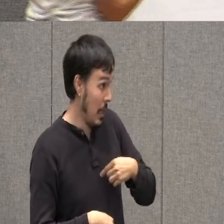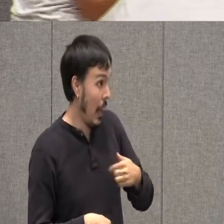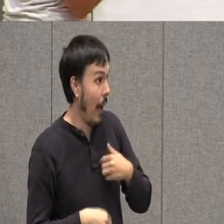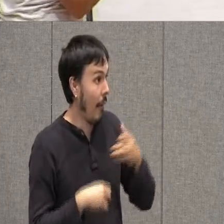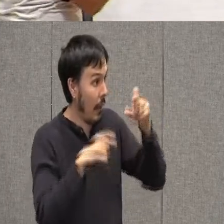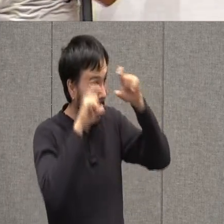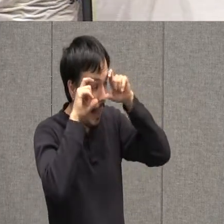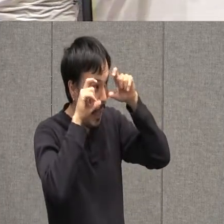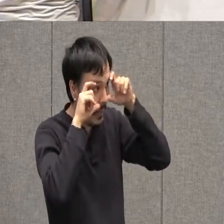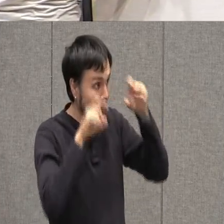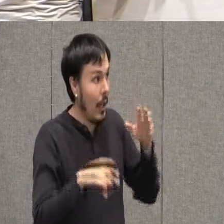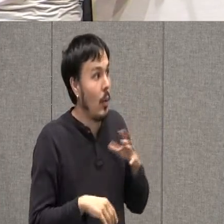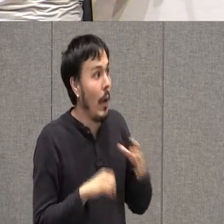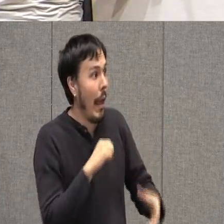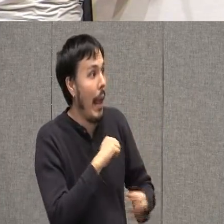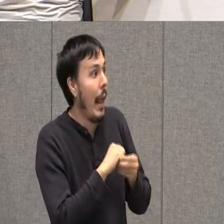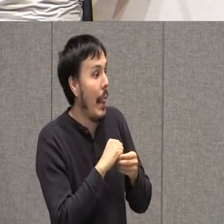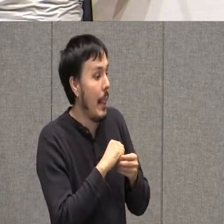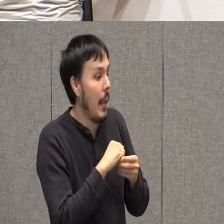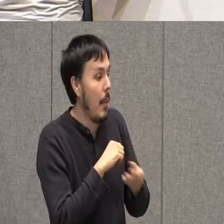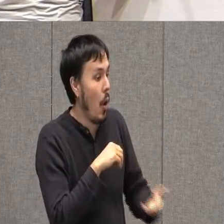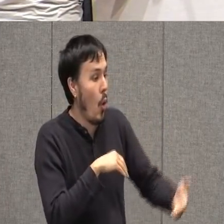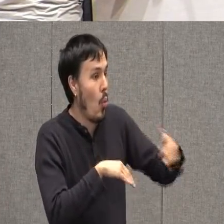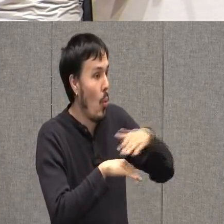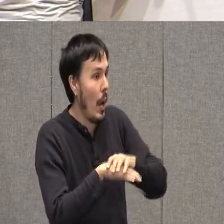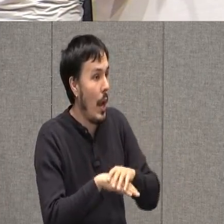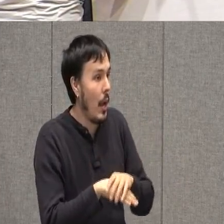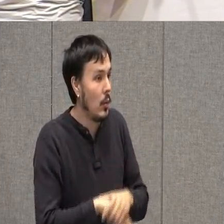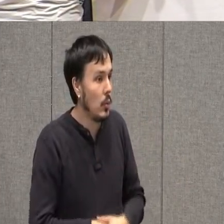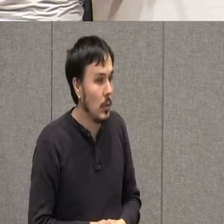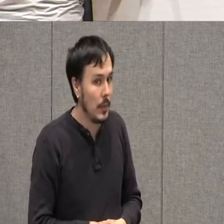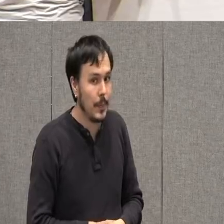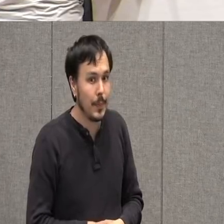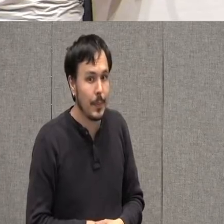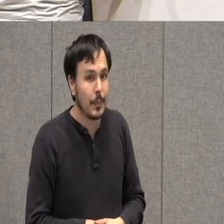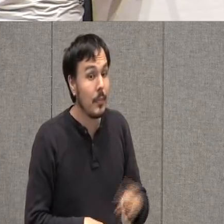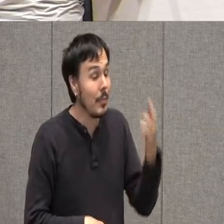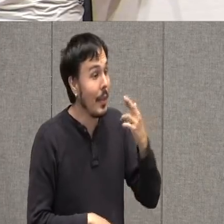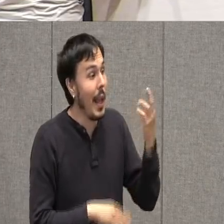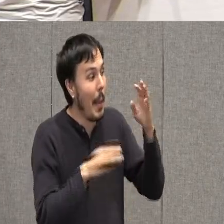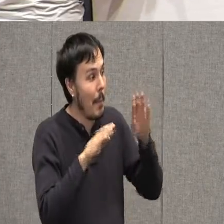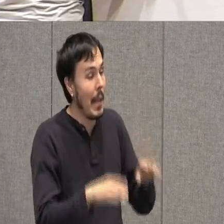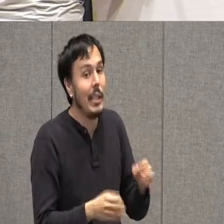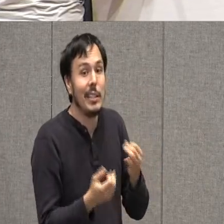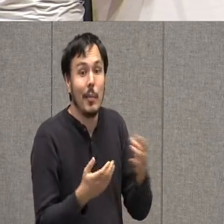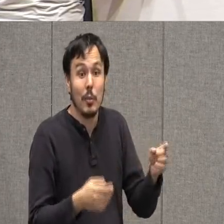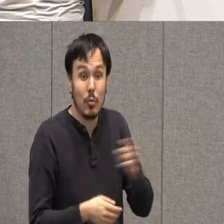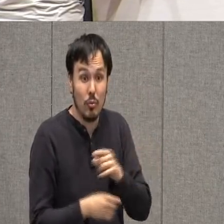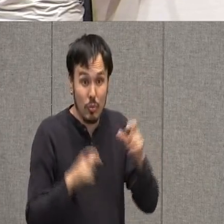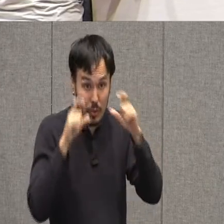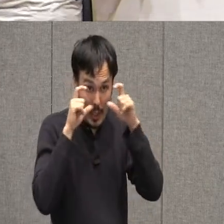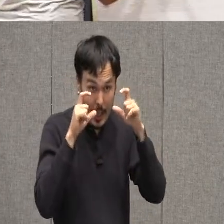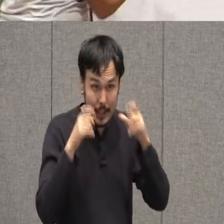I would kind of add them around like this 'cause I bet some of us have glasses at home that we could add.